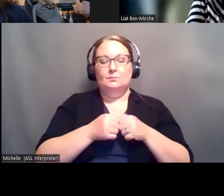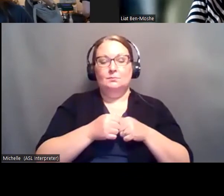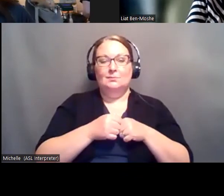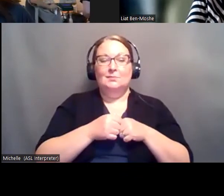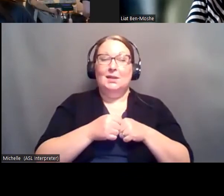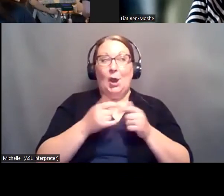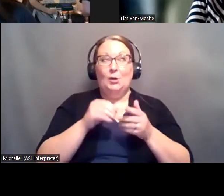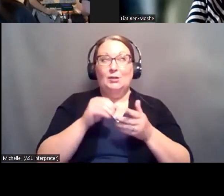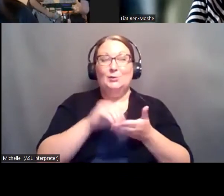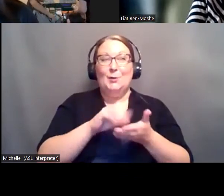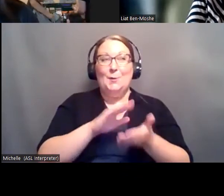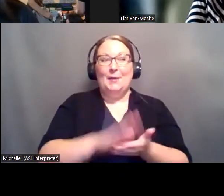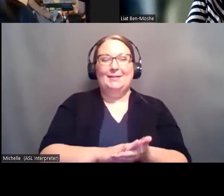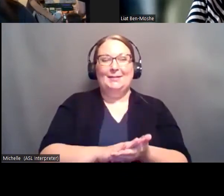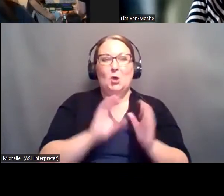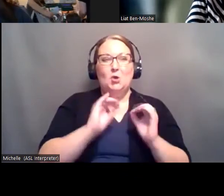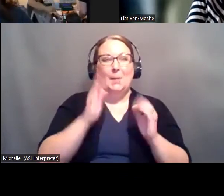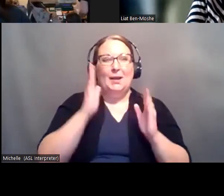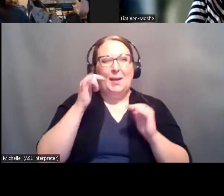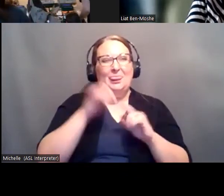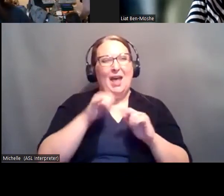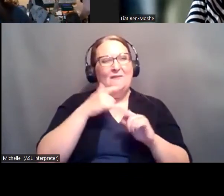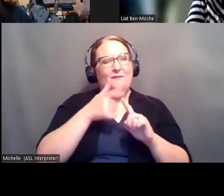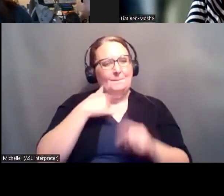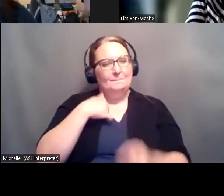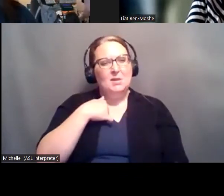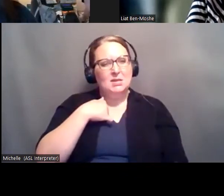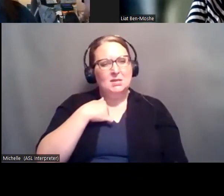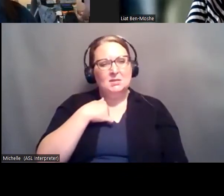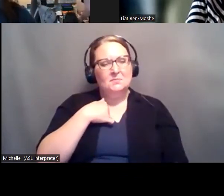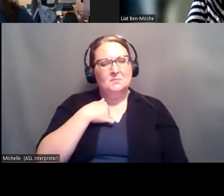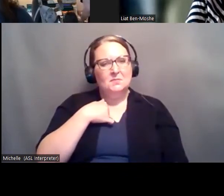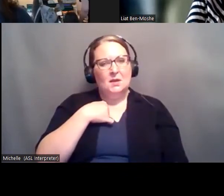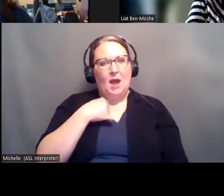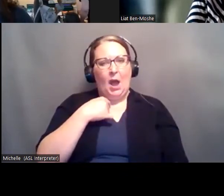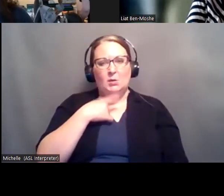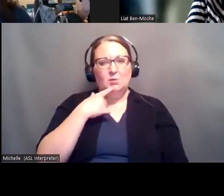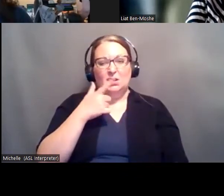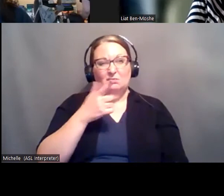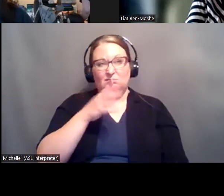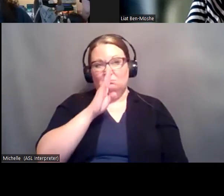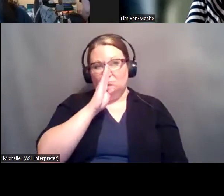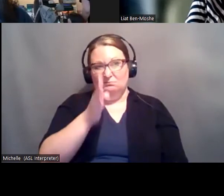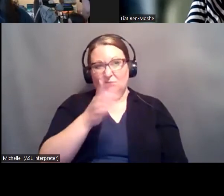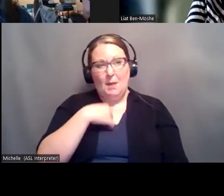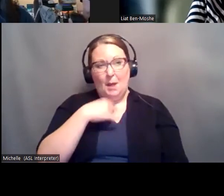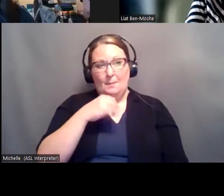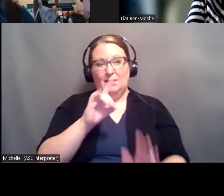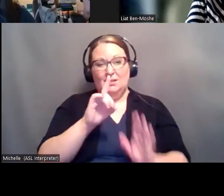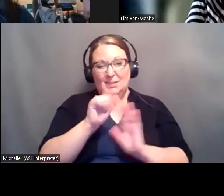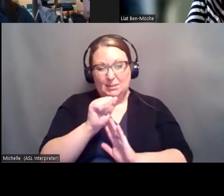So nobody expected that of me and I was very out about my disability identities.